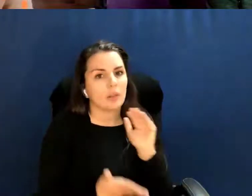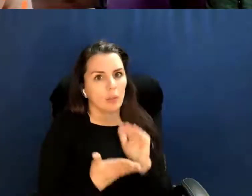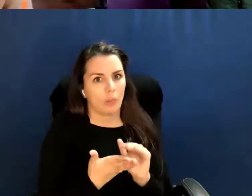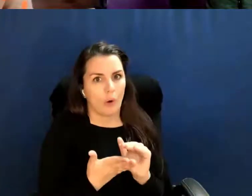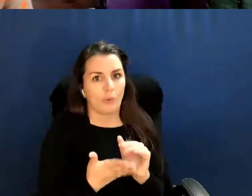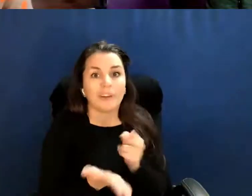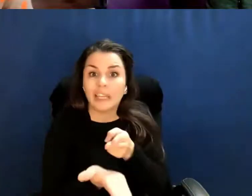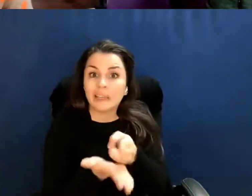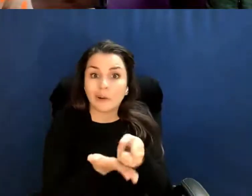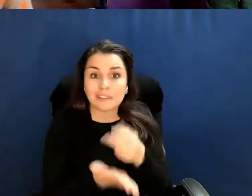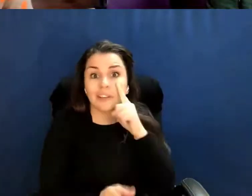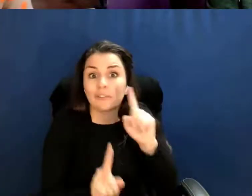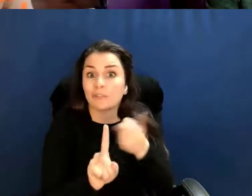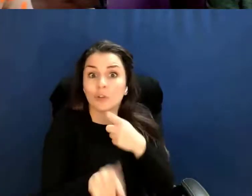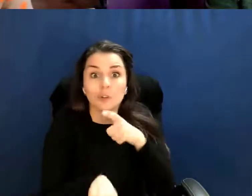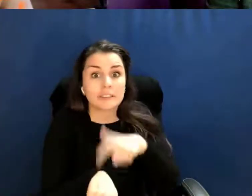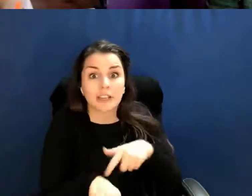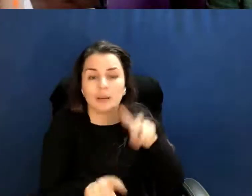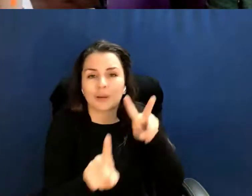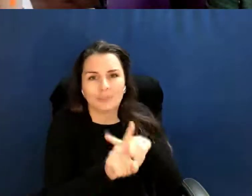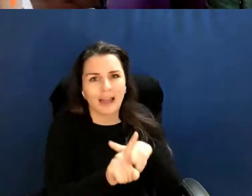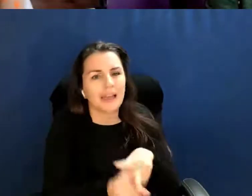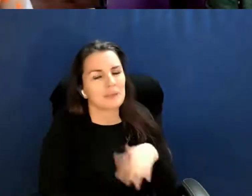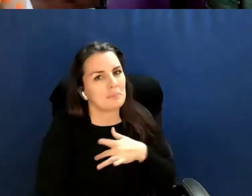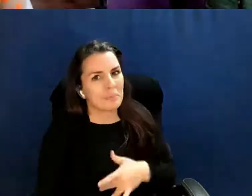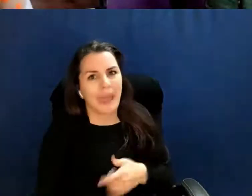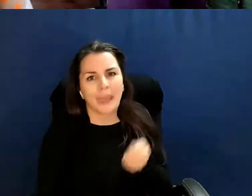coming in because you .. . It's just the facts, right?